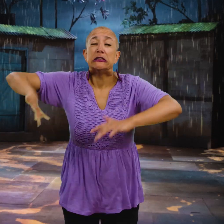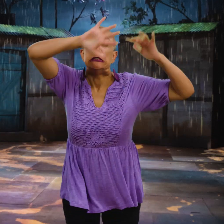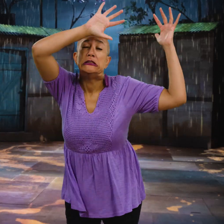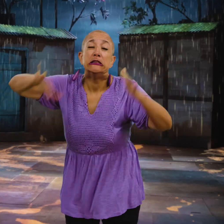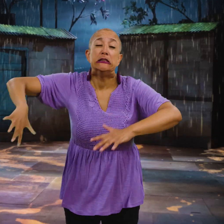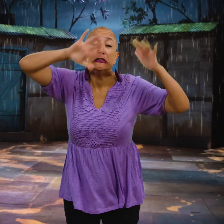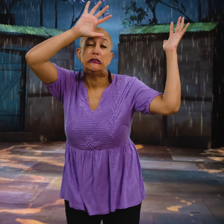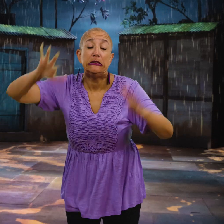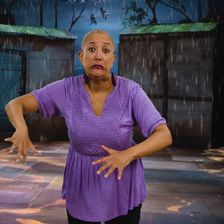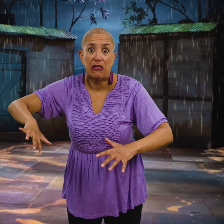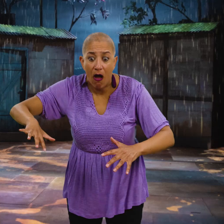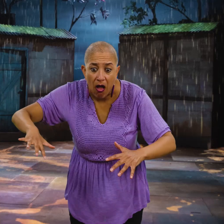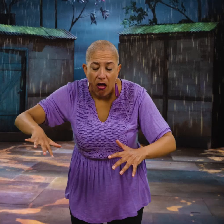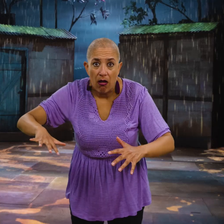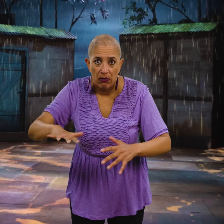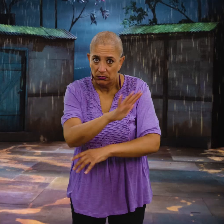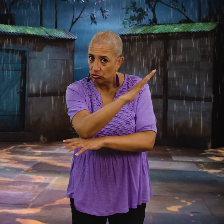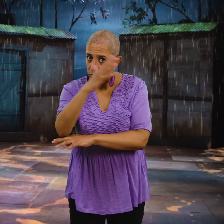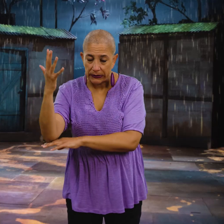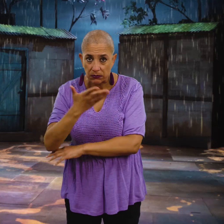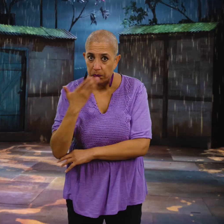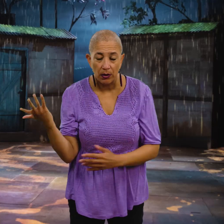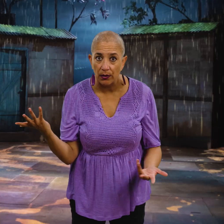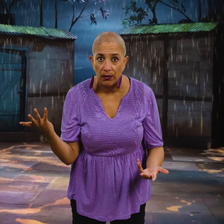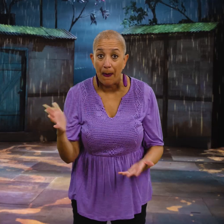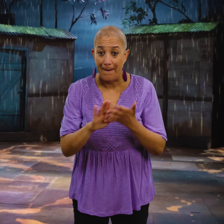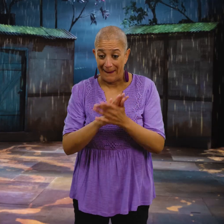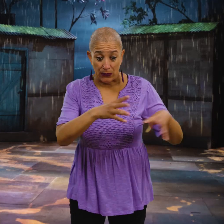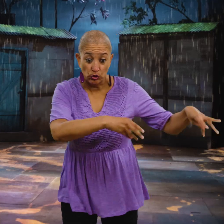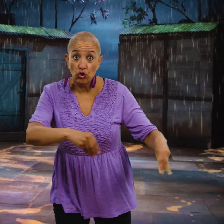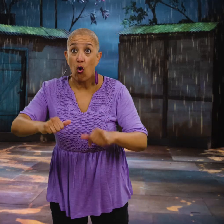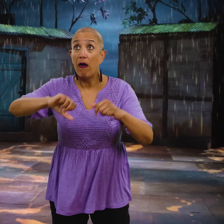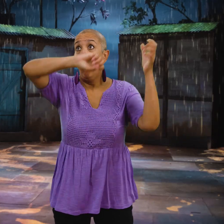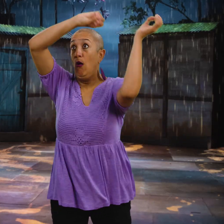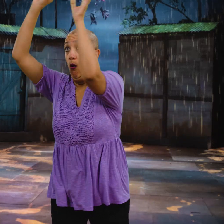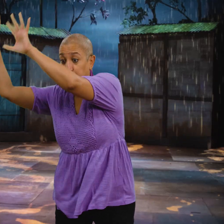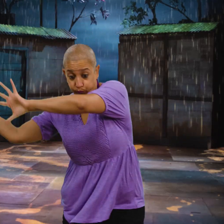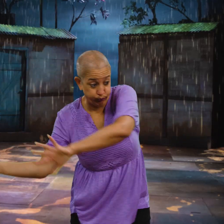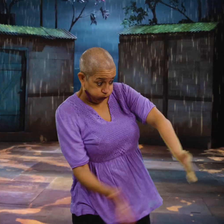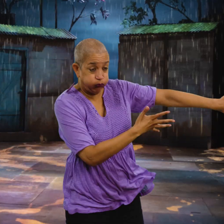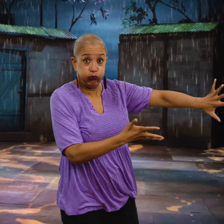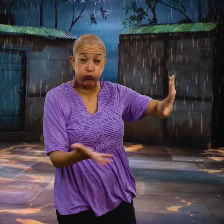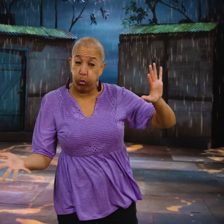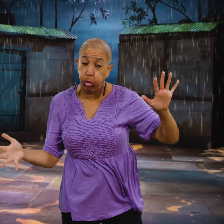Soon after, heavy rains arrive. Without the trees, the soil washes away